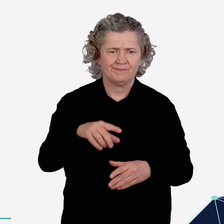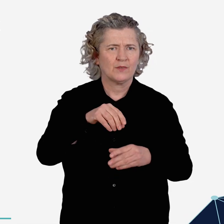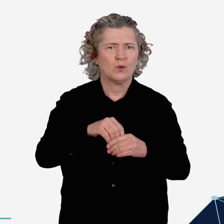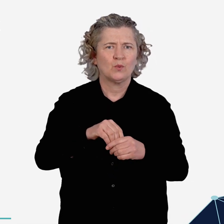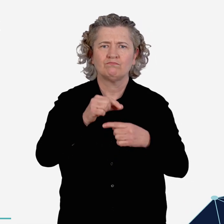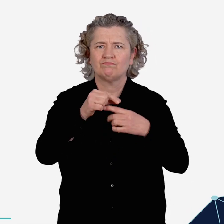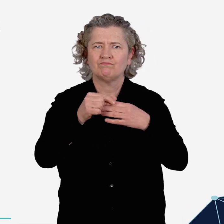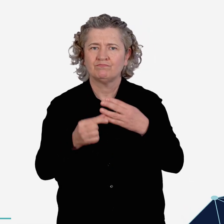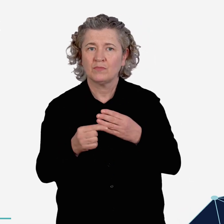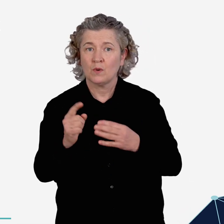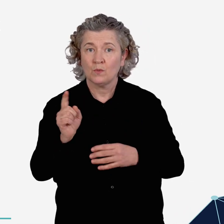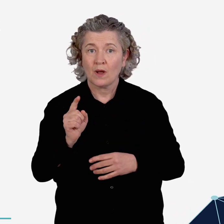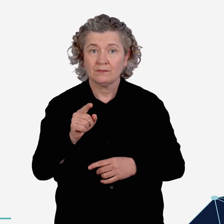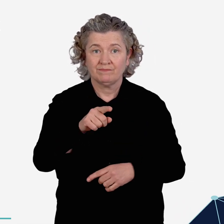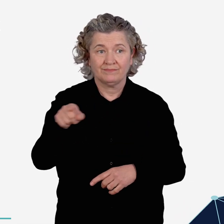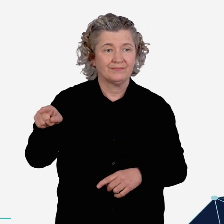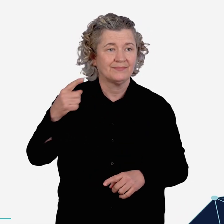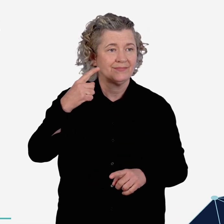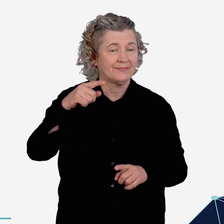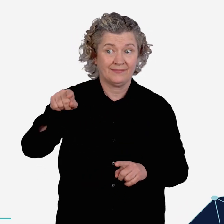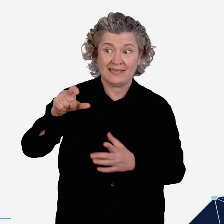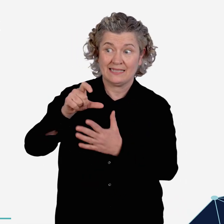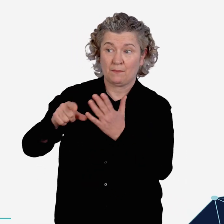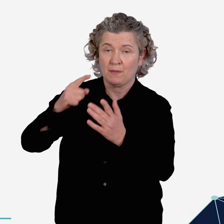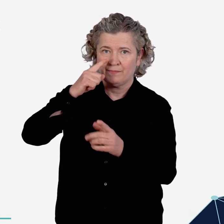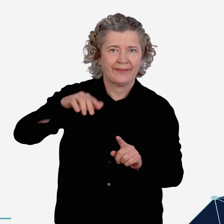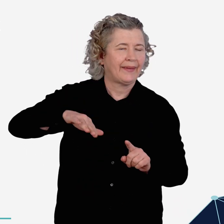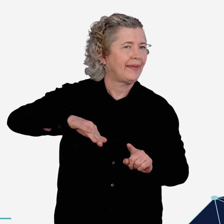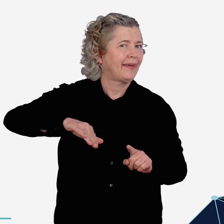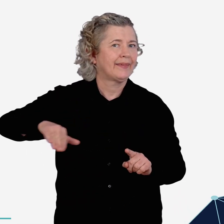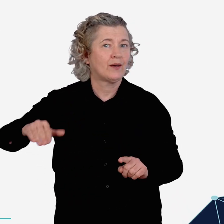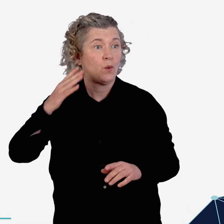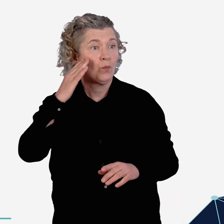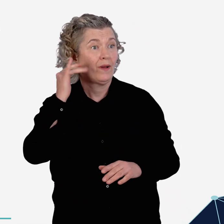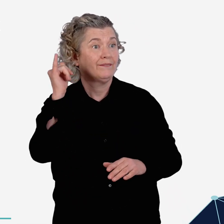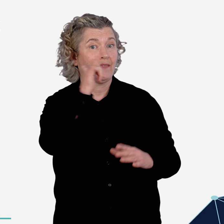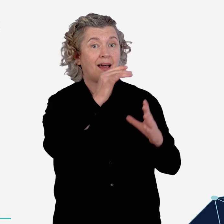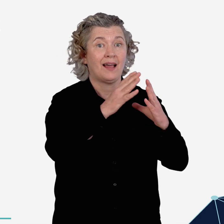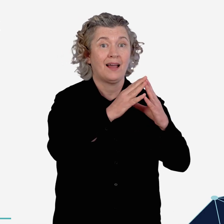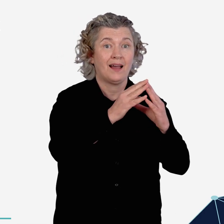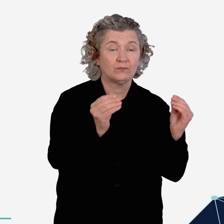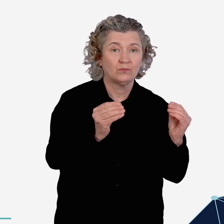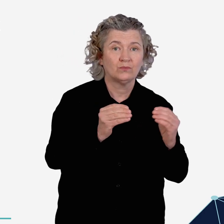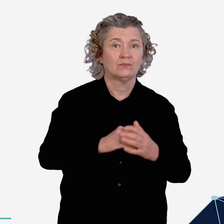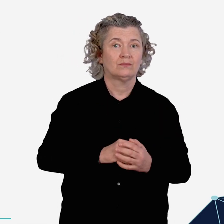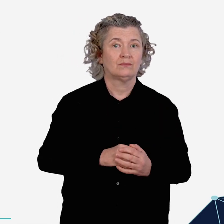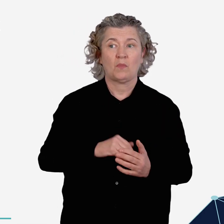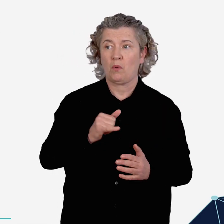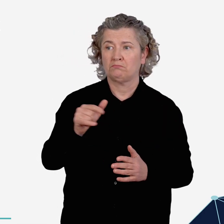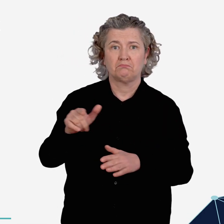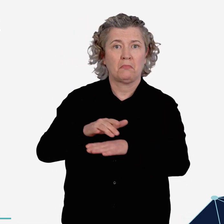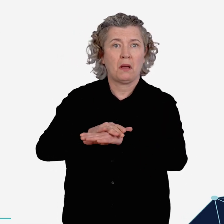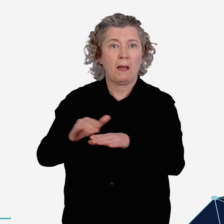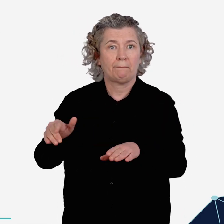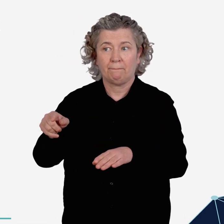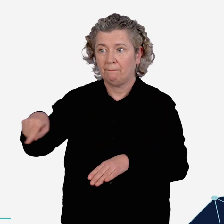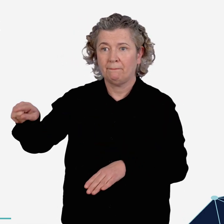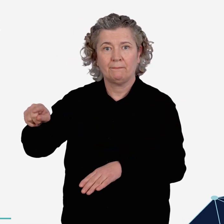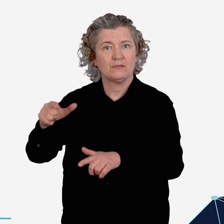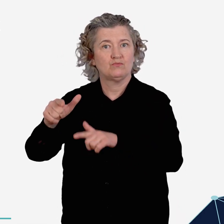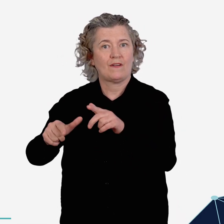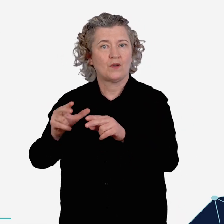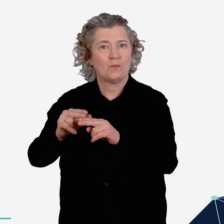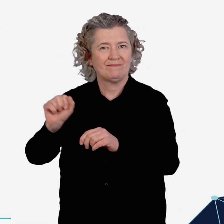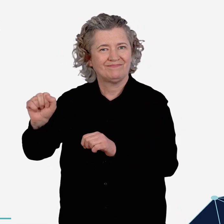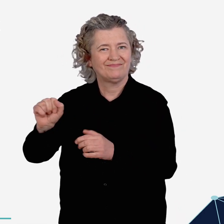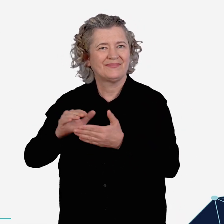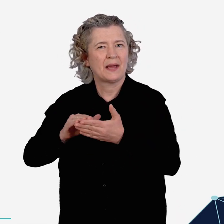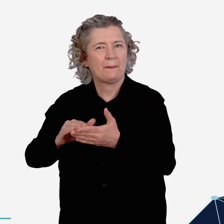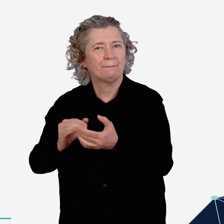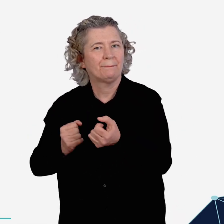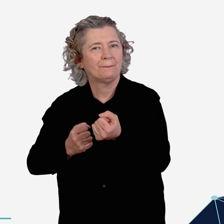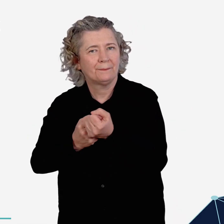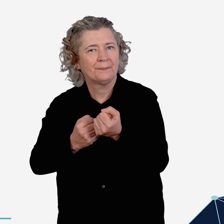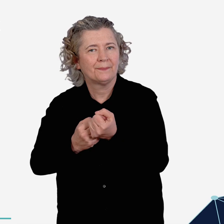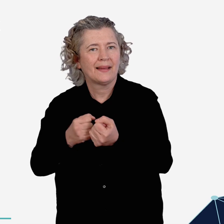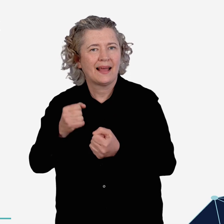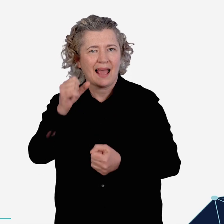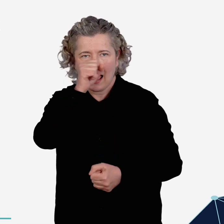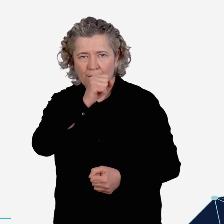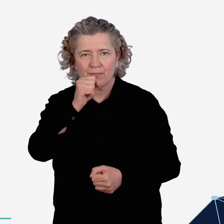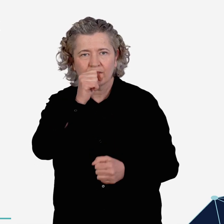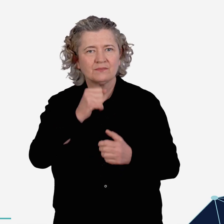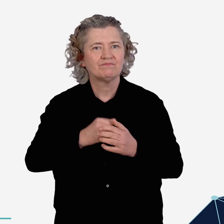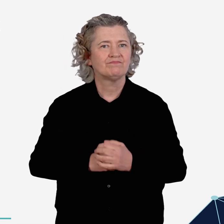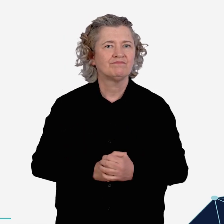These include being seen as an afterthought amid flight cancellations, being denied travel with assistance animals,